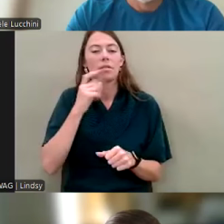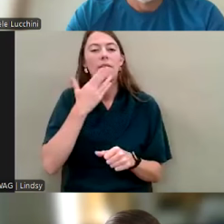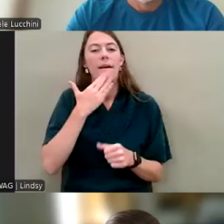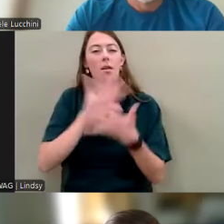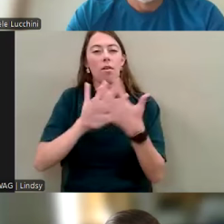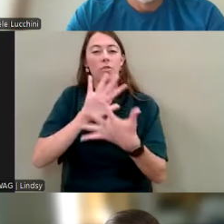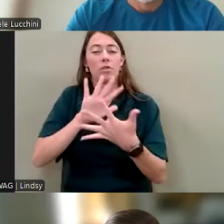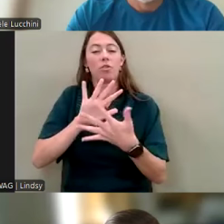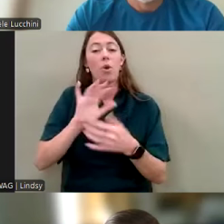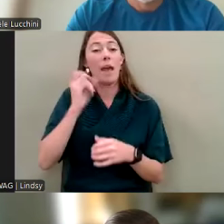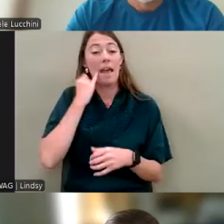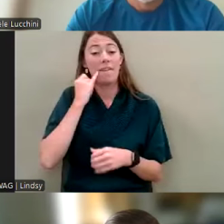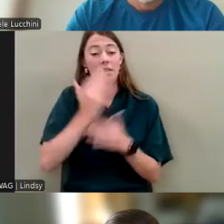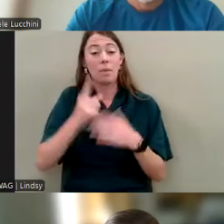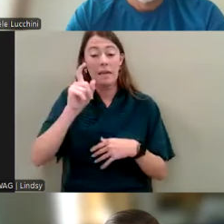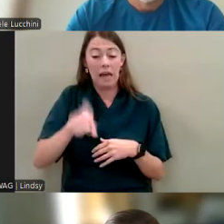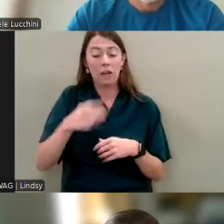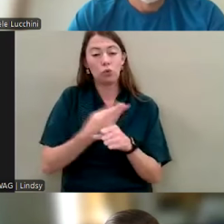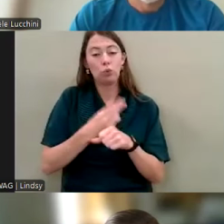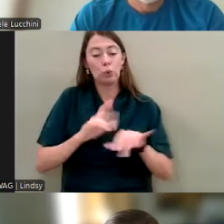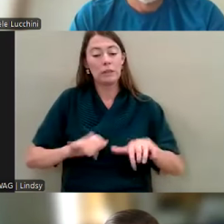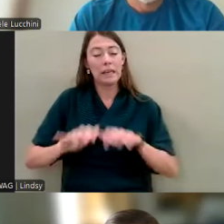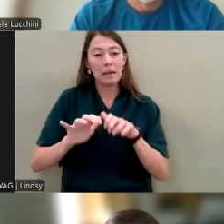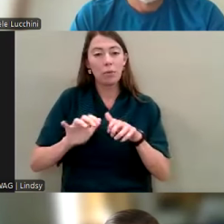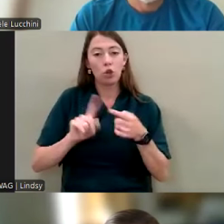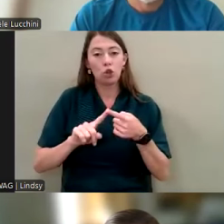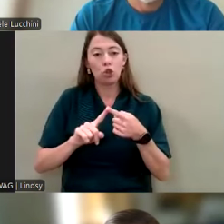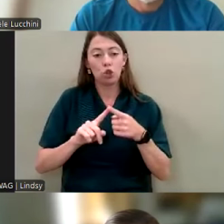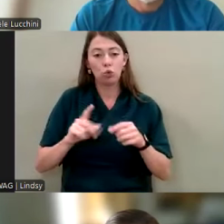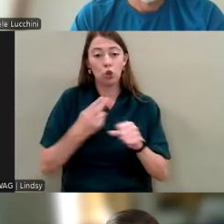keyboard can have and then you can tie that back to the percentages that Michele was mentioning